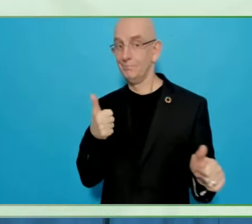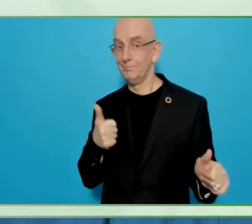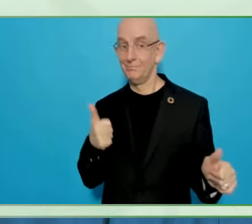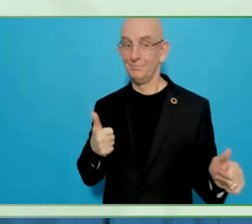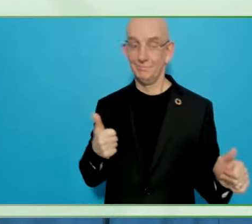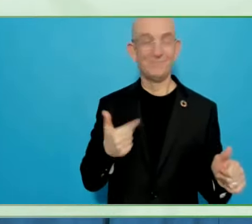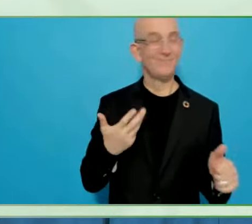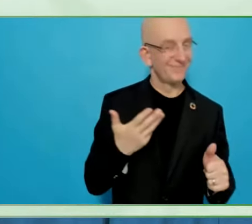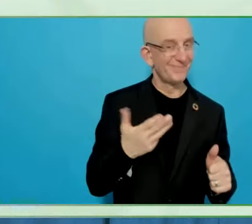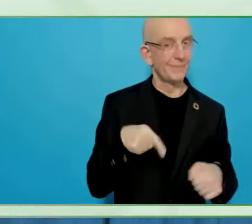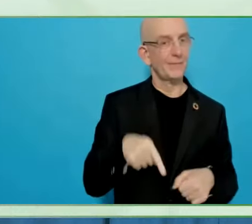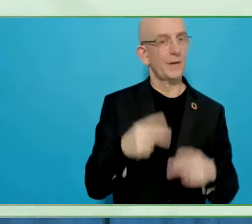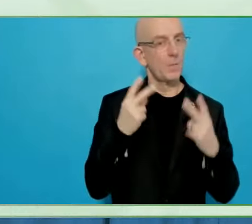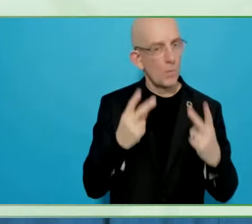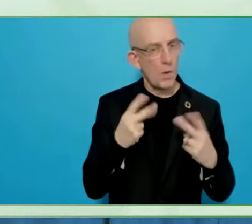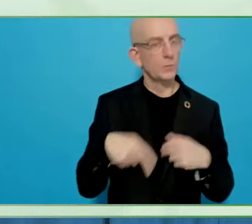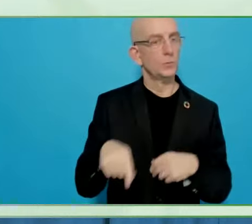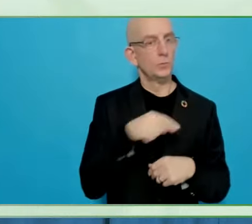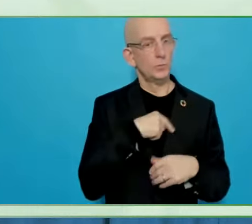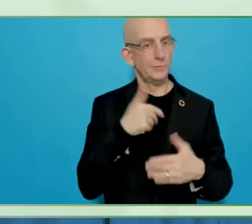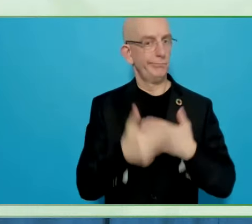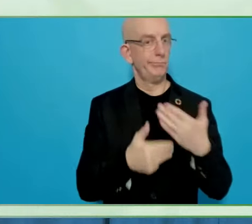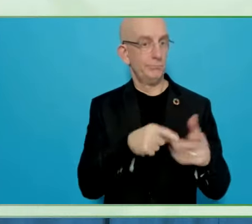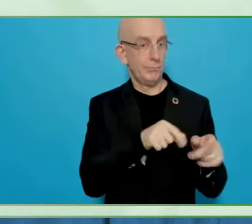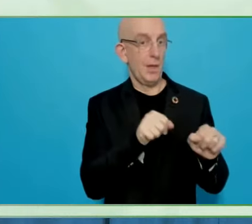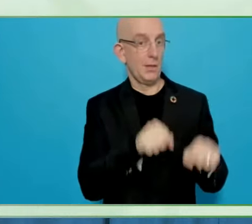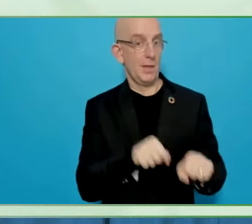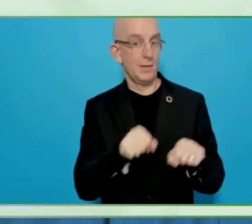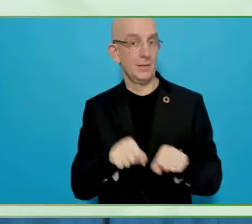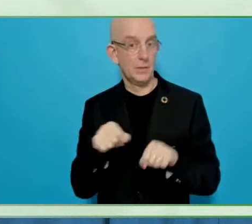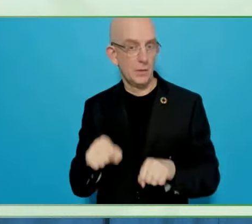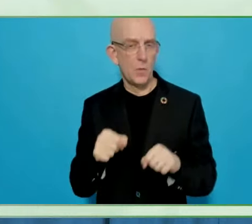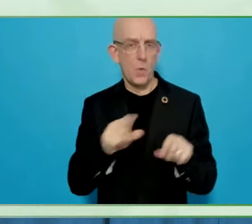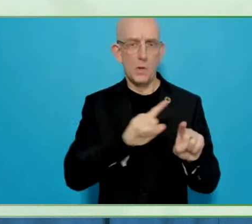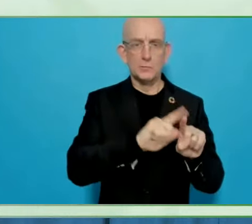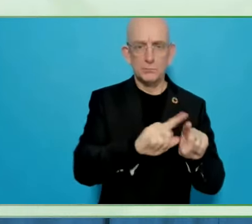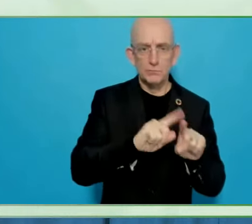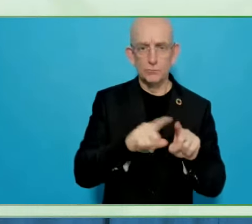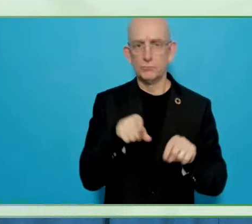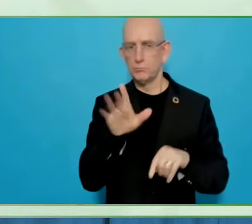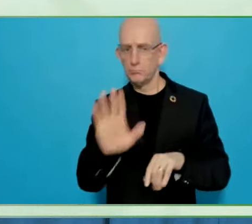communicate the legislation and the available information, support for